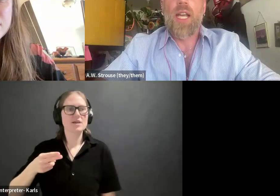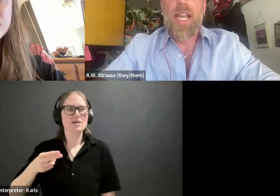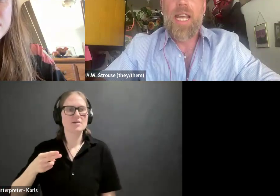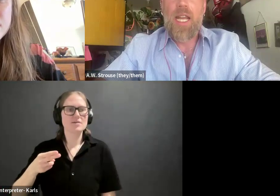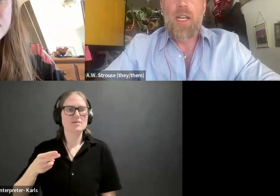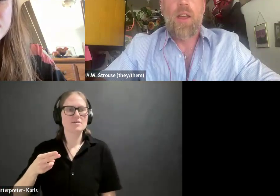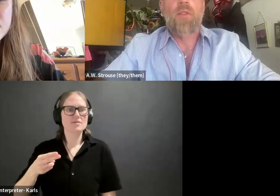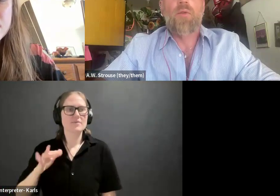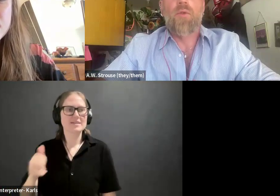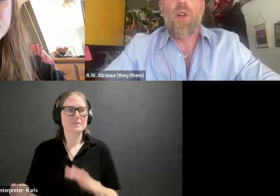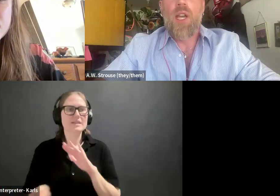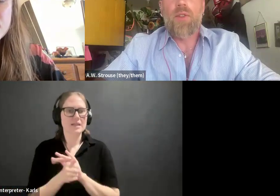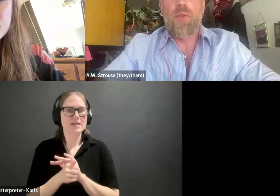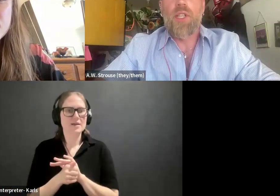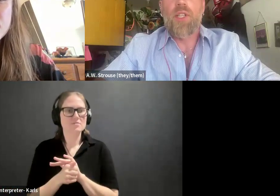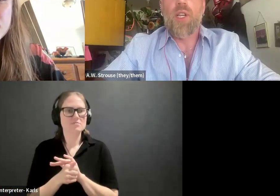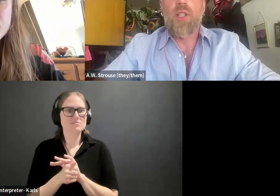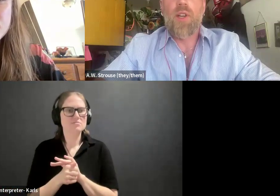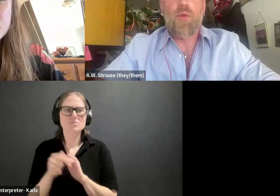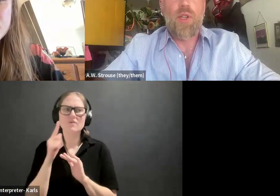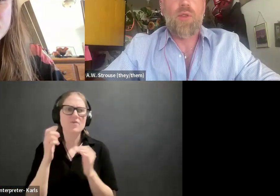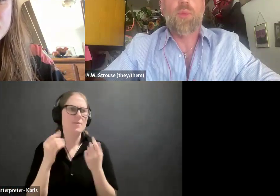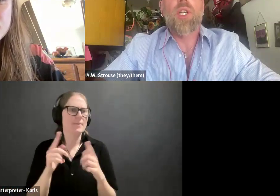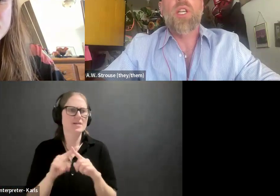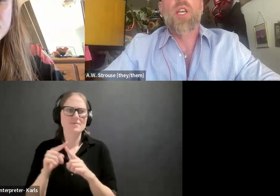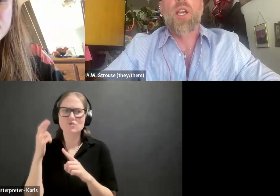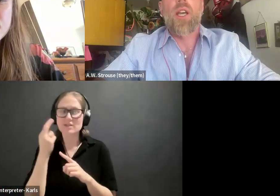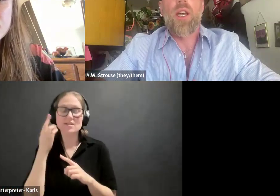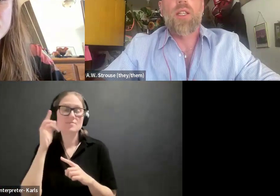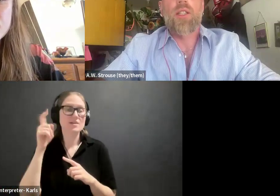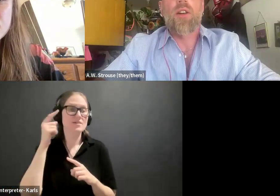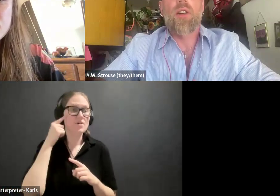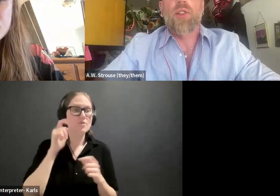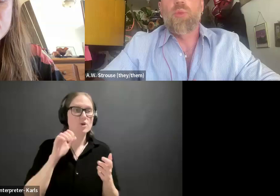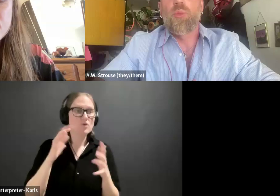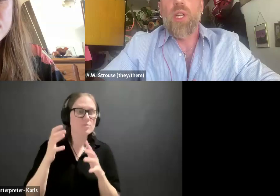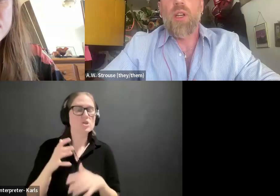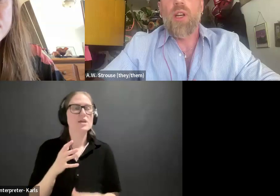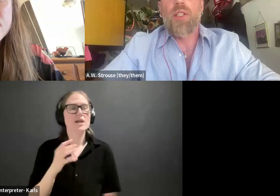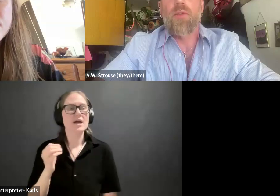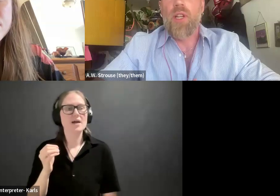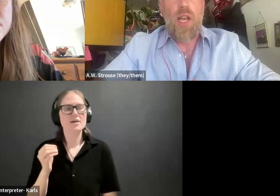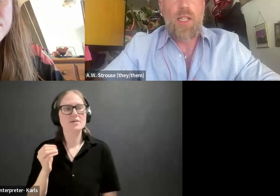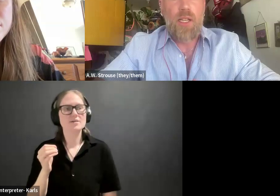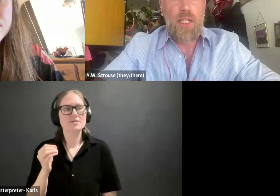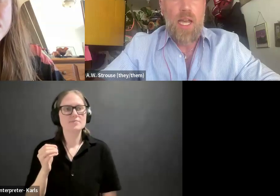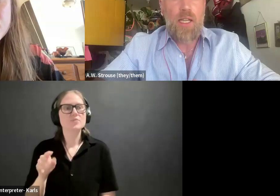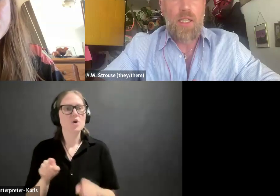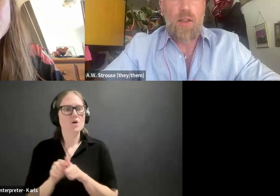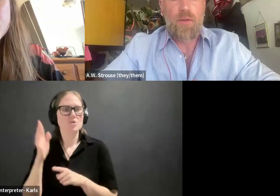hidden for a lot of different reasons. Because of government corruption, And also because of the closeted status of